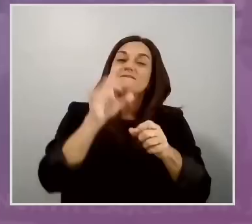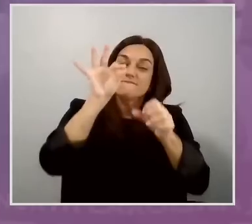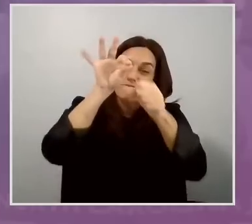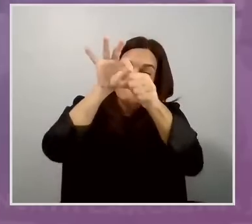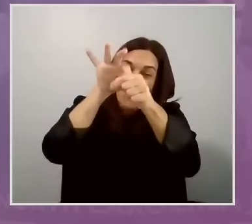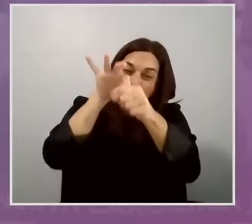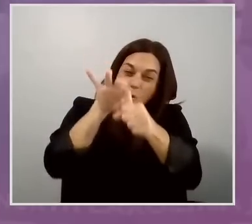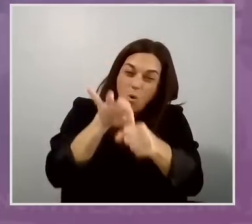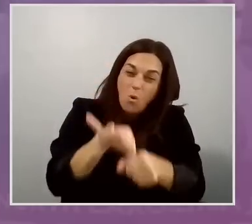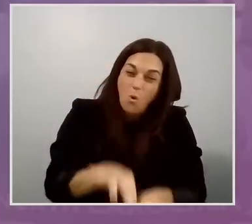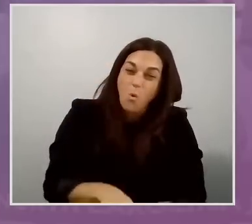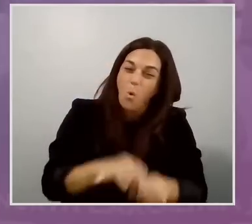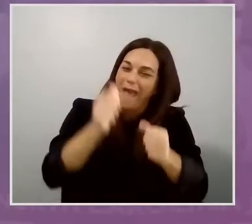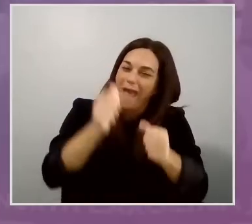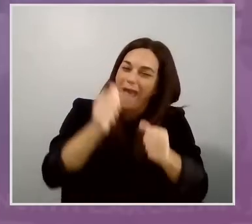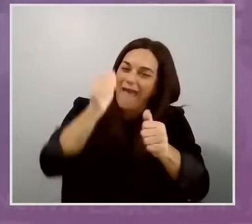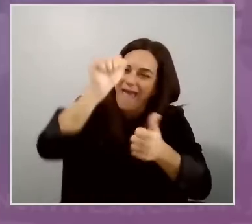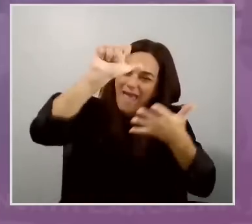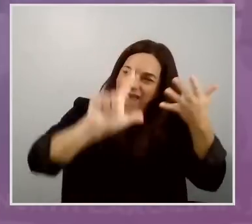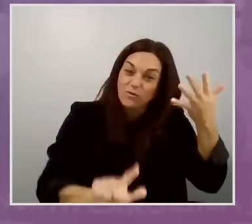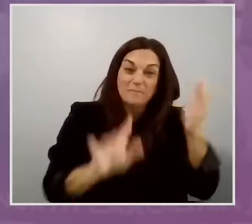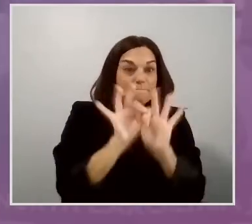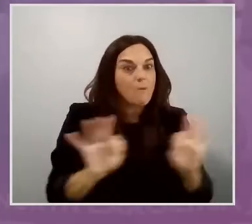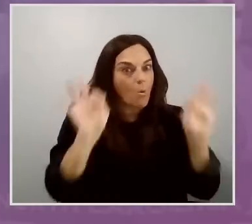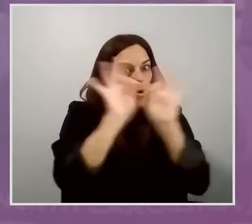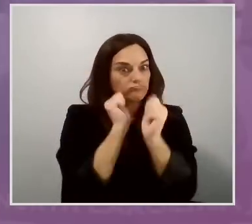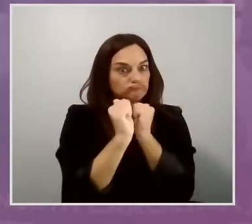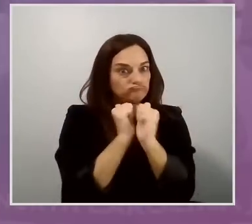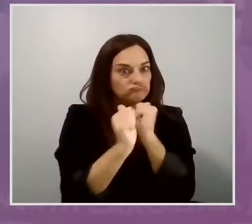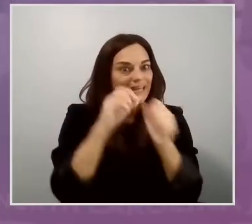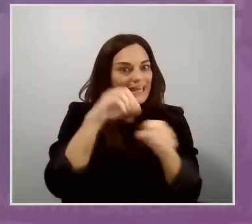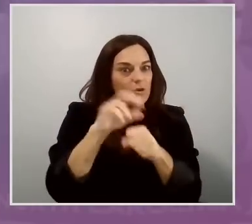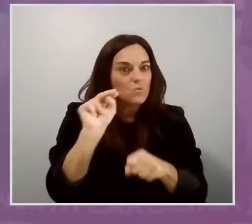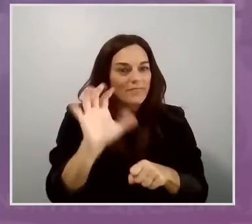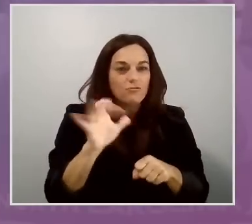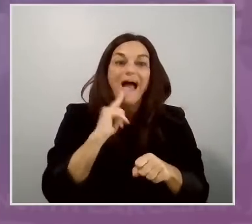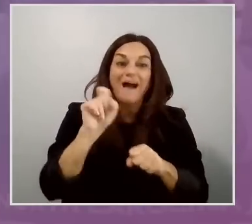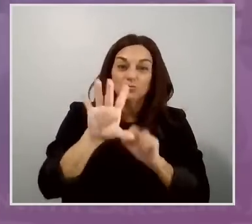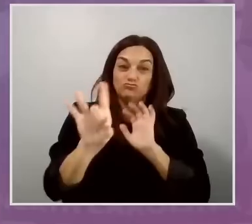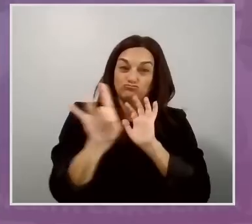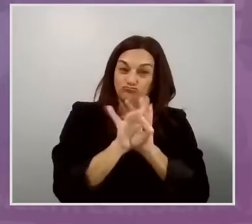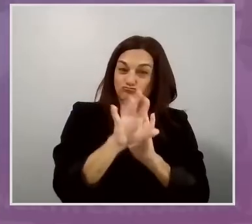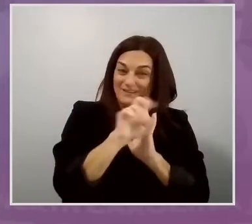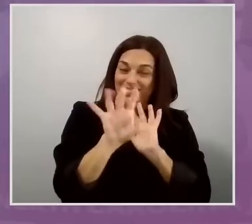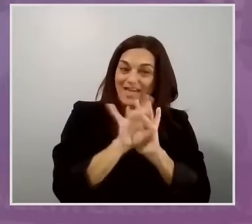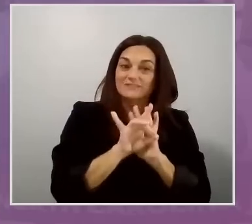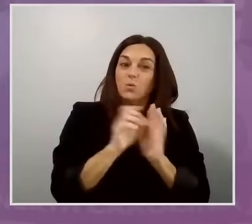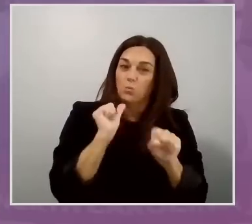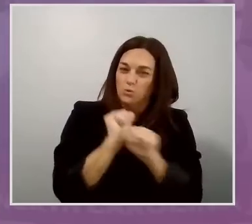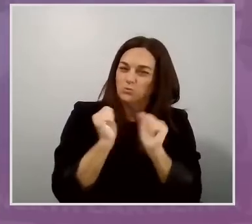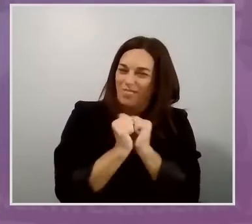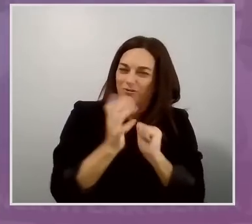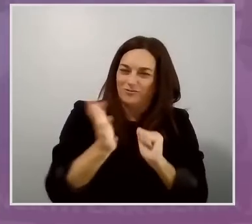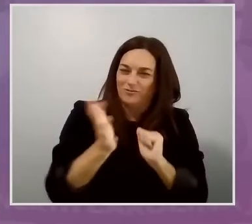WANT TO MAKE SURE THAT WE VOTE UP AND DOWN THE TICKET. BECAUSE YOU HAVE AN IMPORTANT